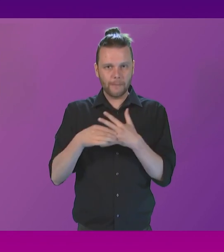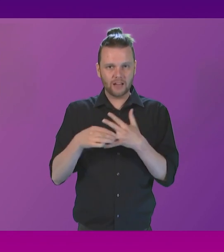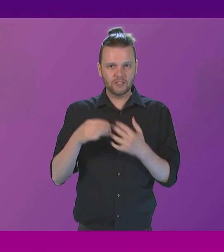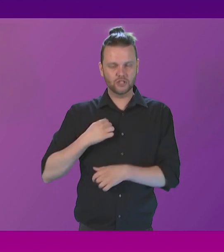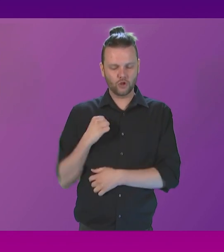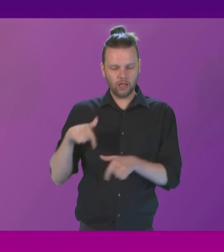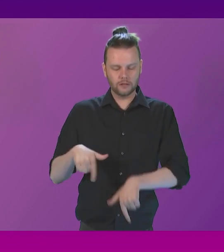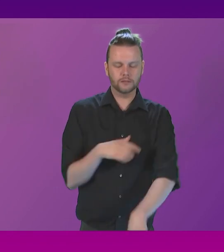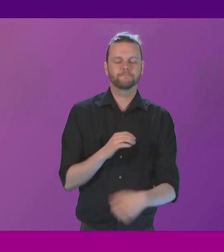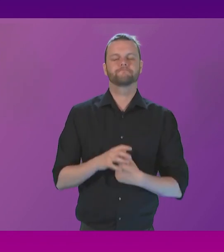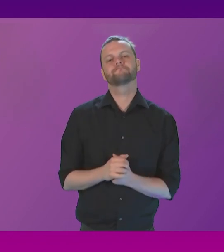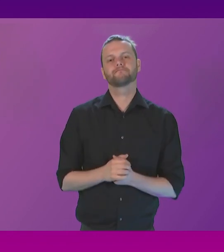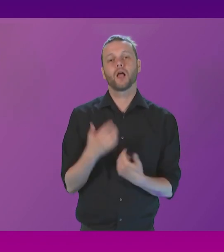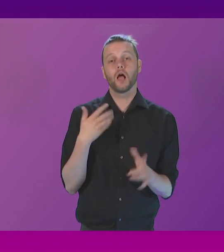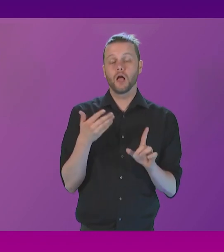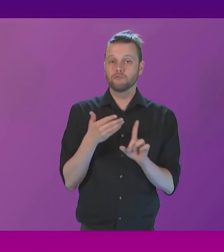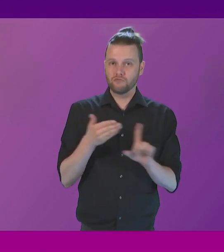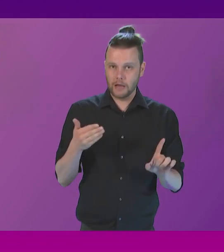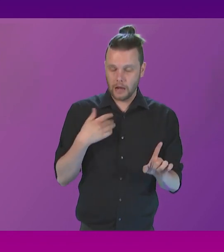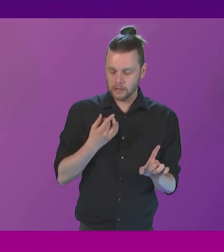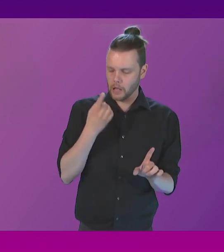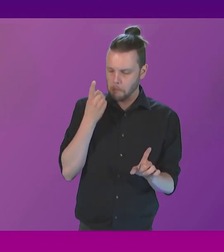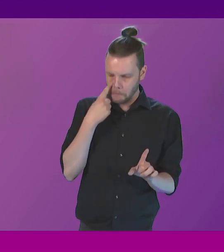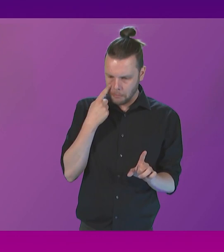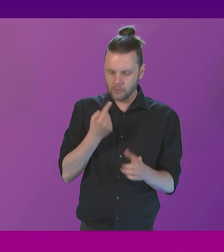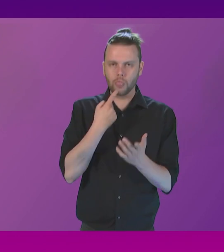We recognise and pay close attention to the comments that have been made by the